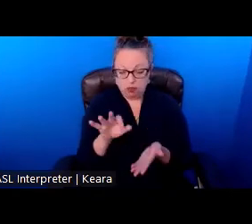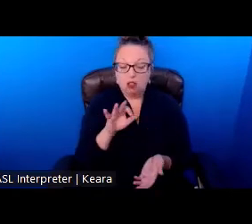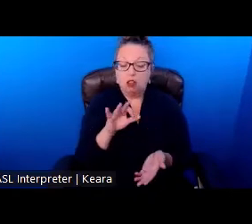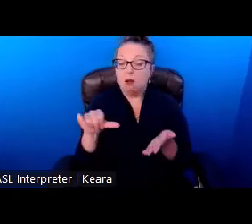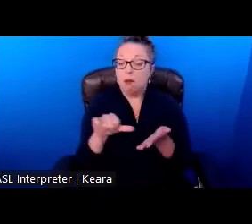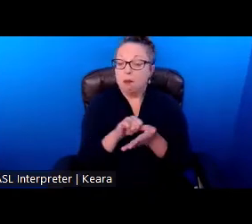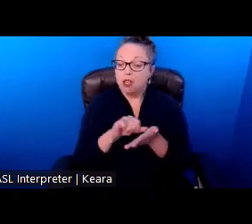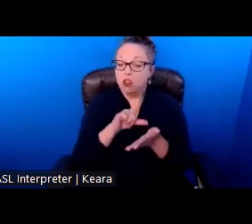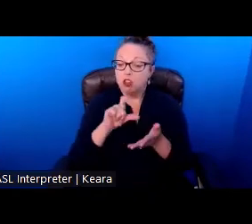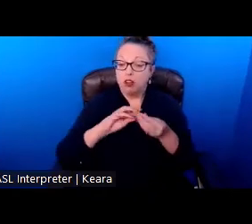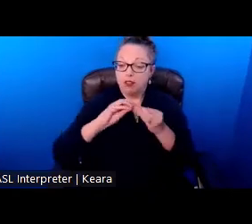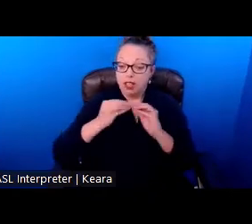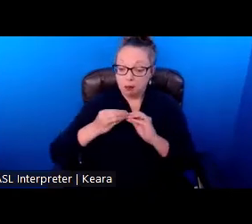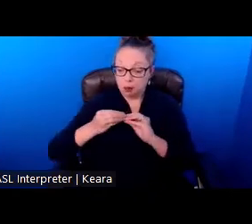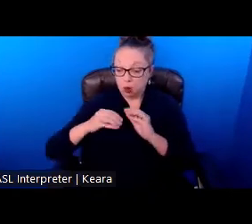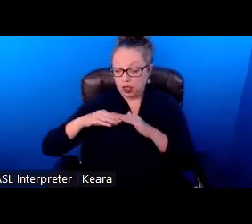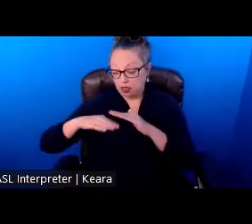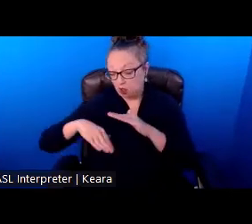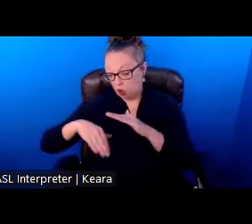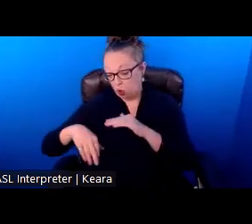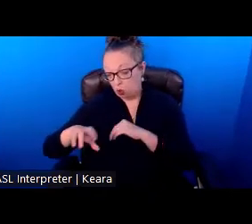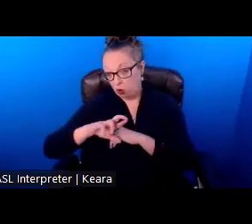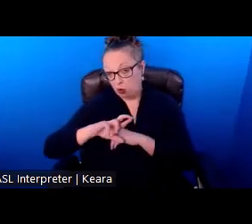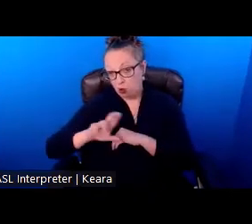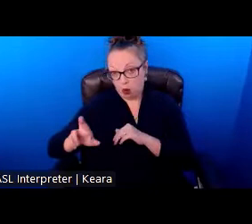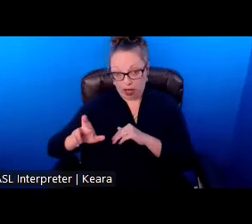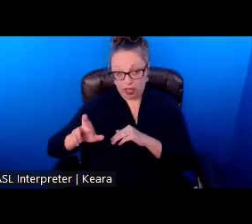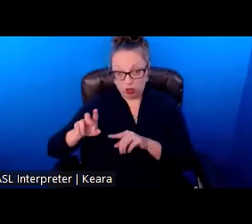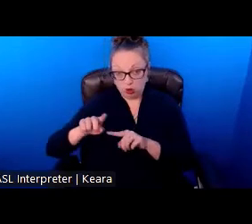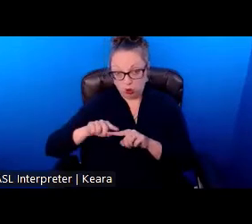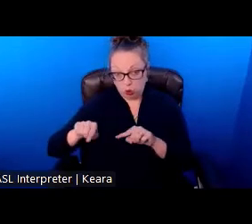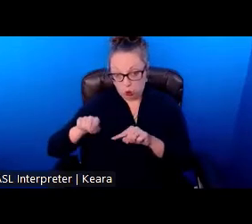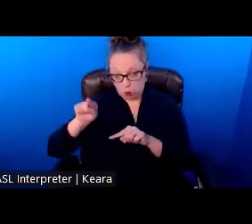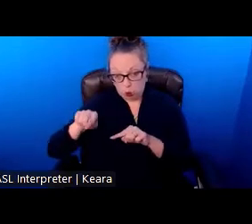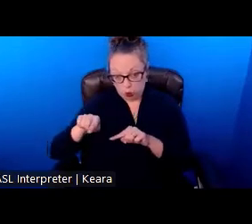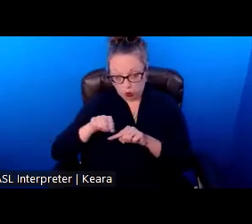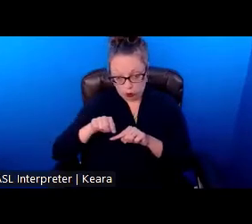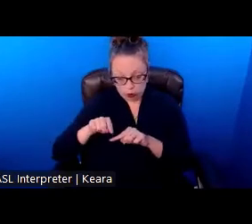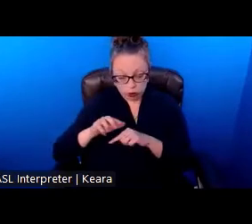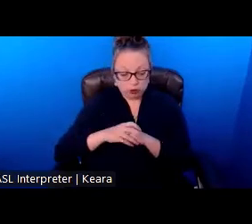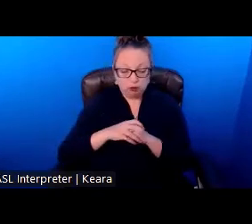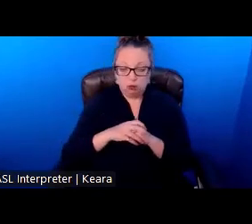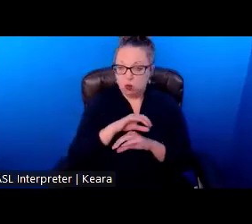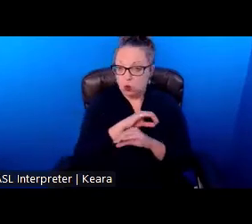lower right-hand corner of each page. There are no restrictions regarding line spacing;